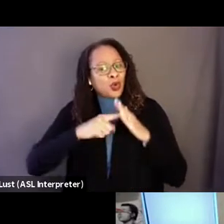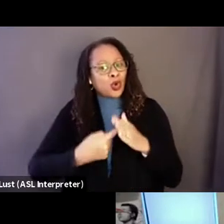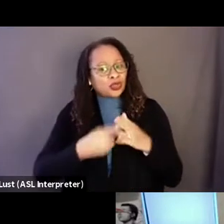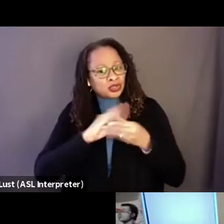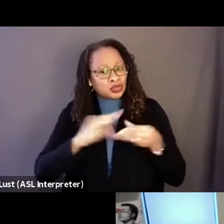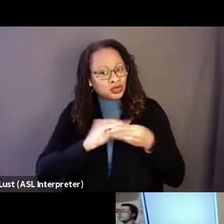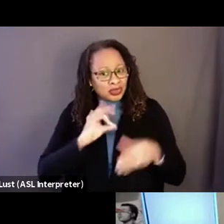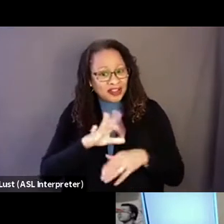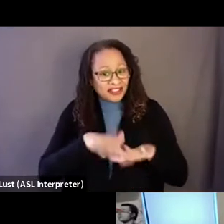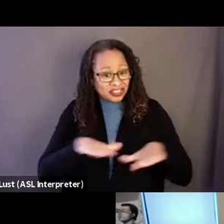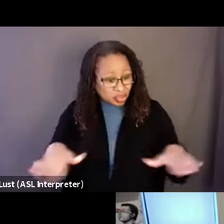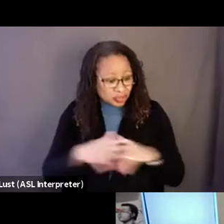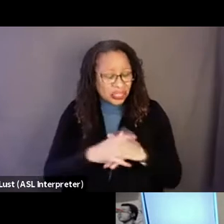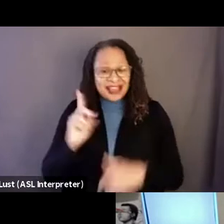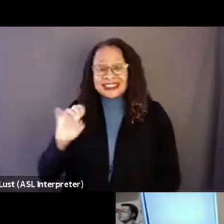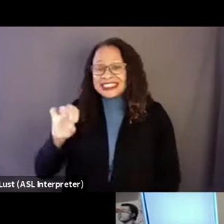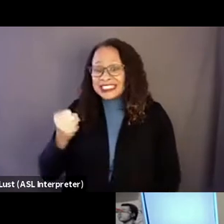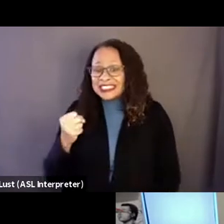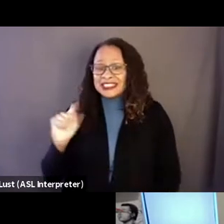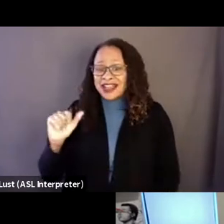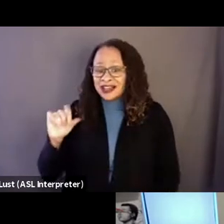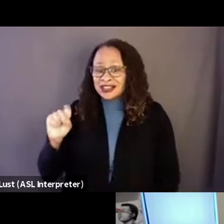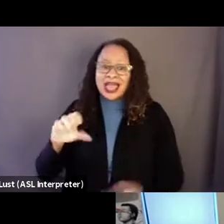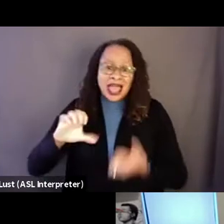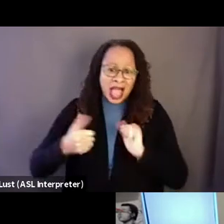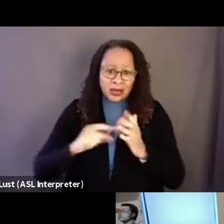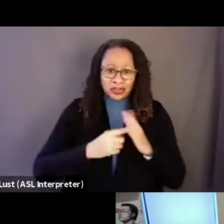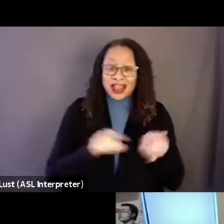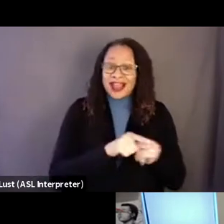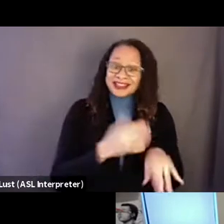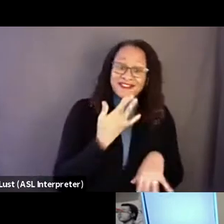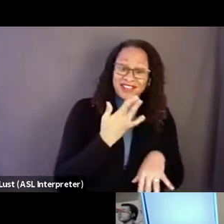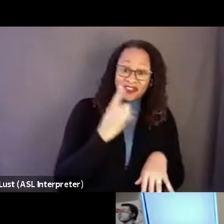How it just started off as a favor and then grew into something so much bigger.